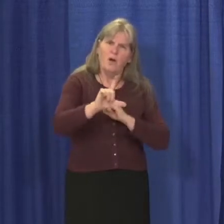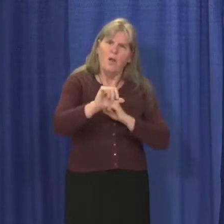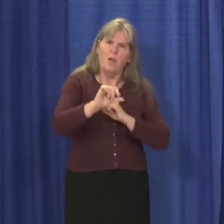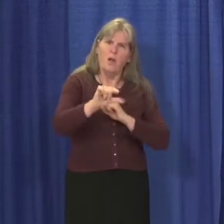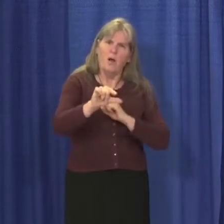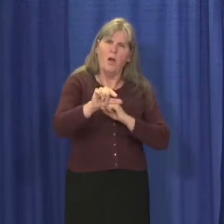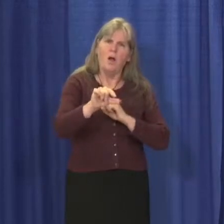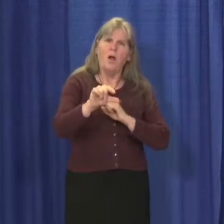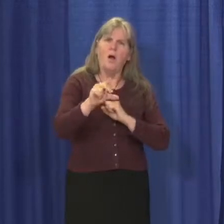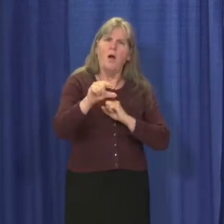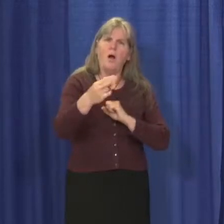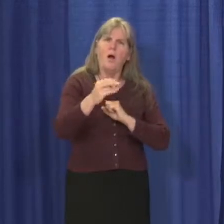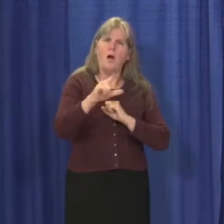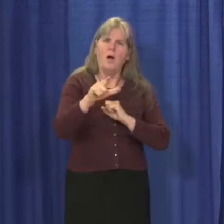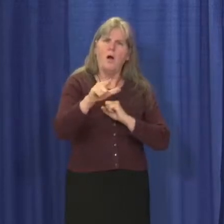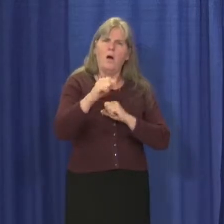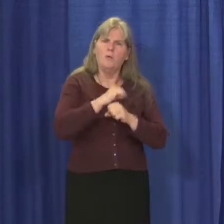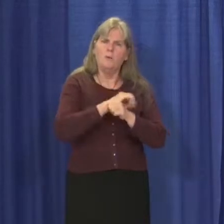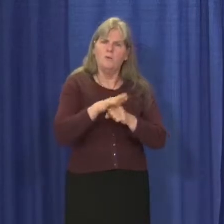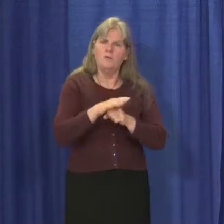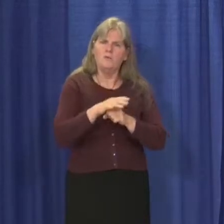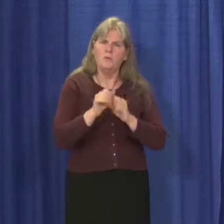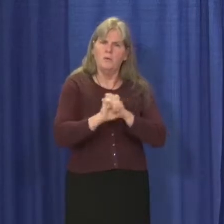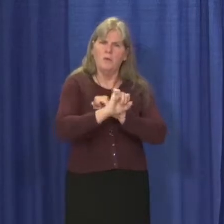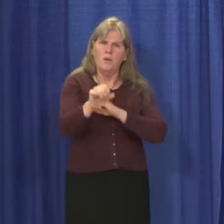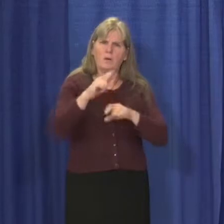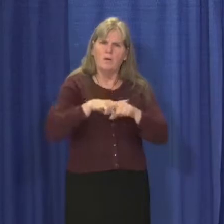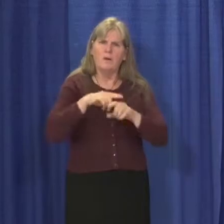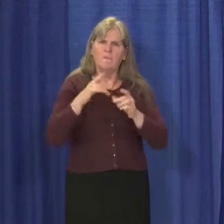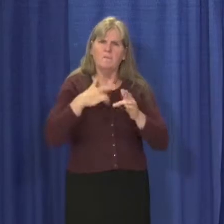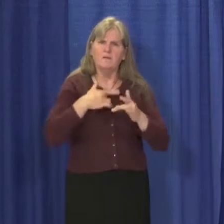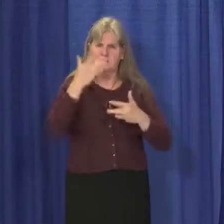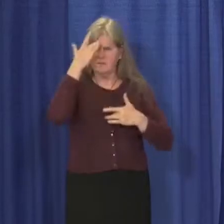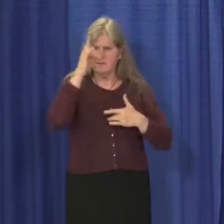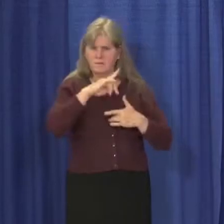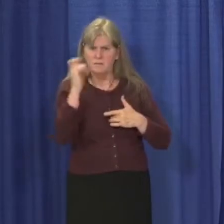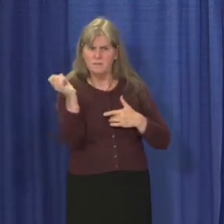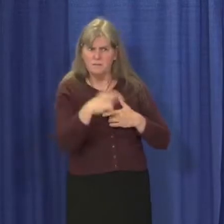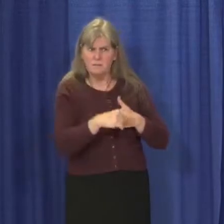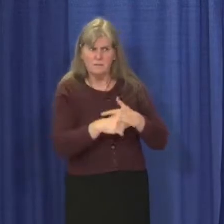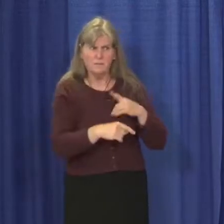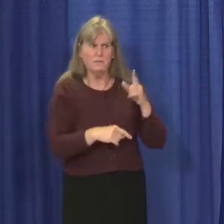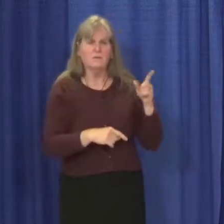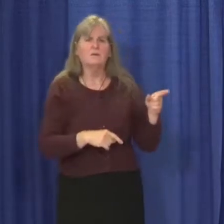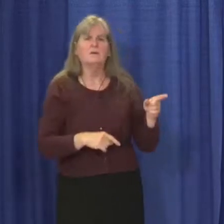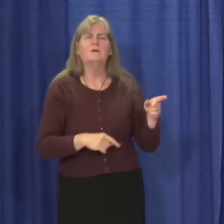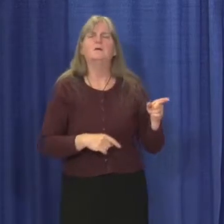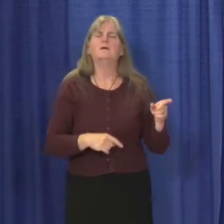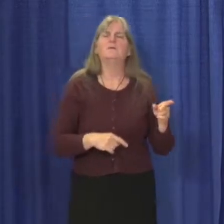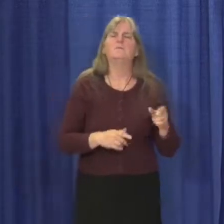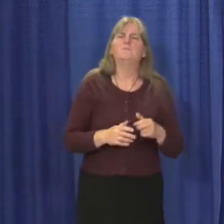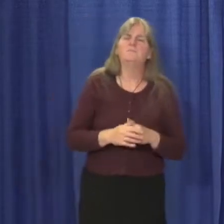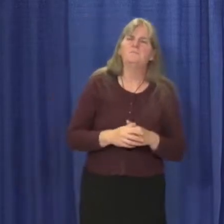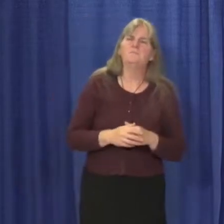people? It is an area I think that we